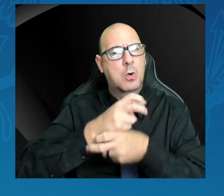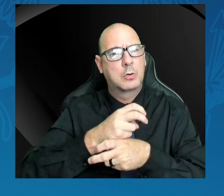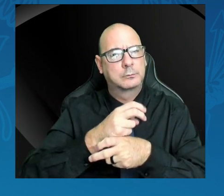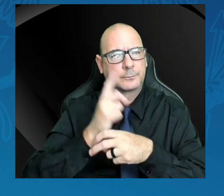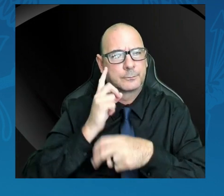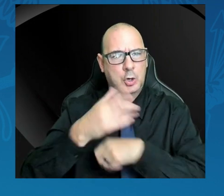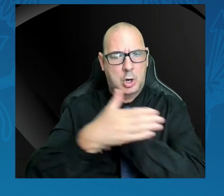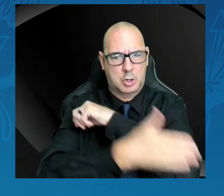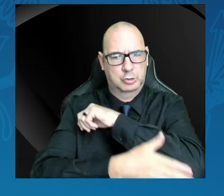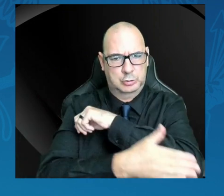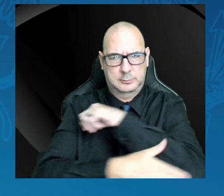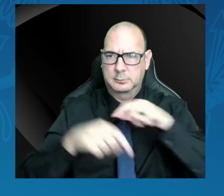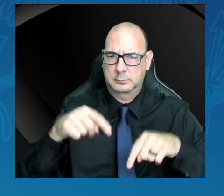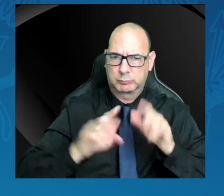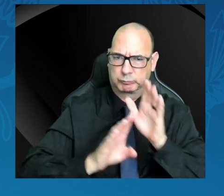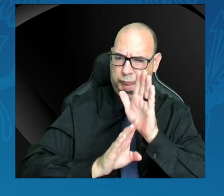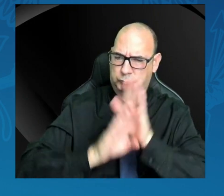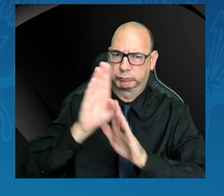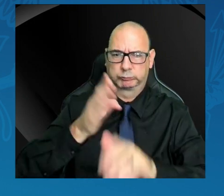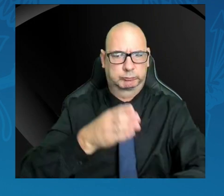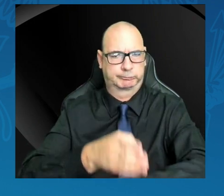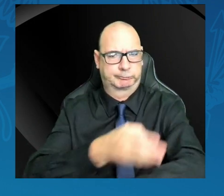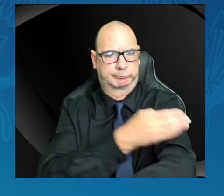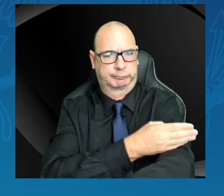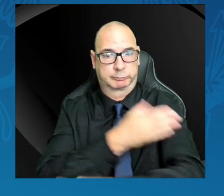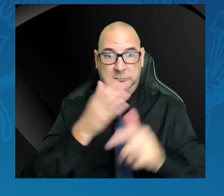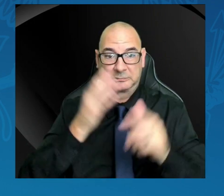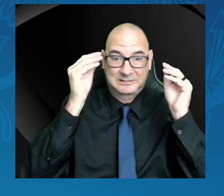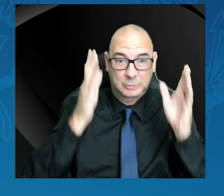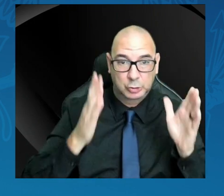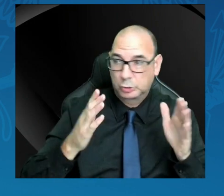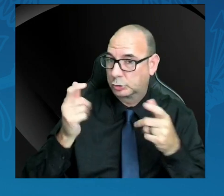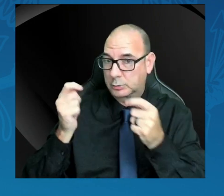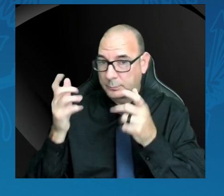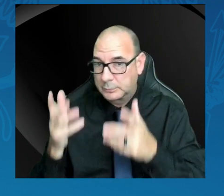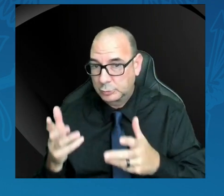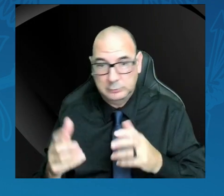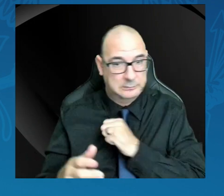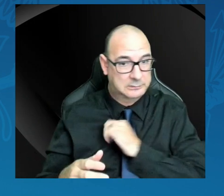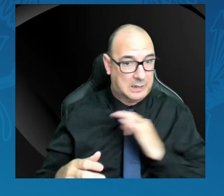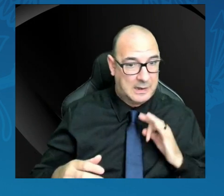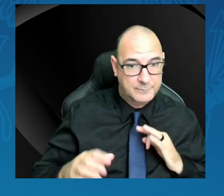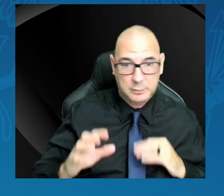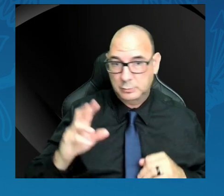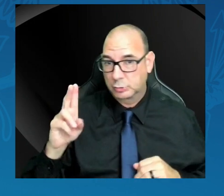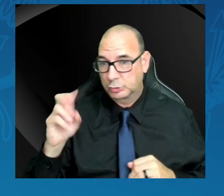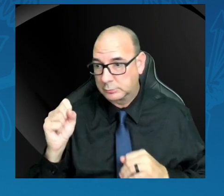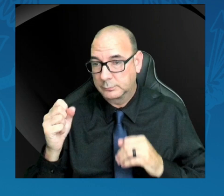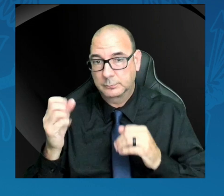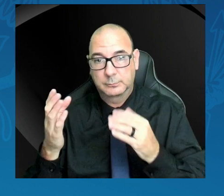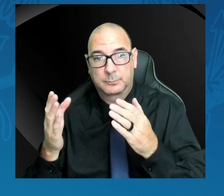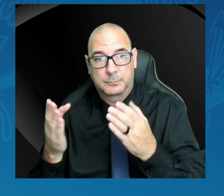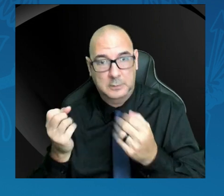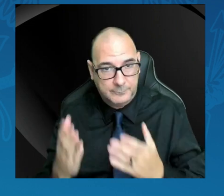it's the administrators, it's the staff members, it's the bus drivers. It's the folks who work in the cafeteria.